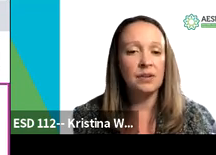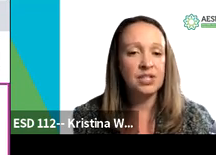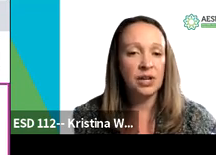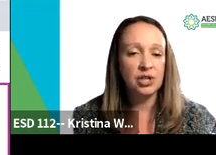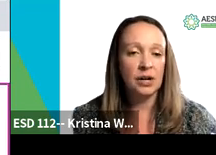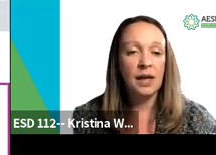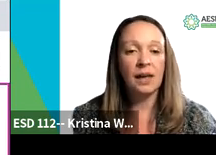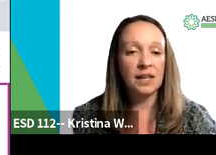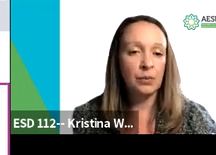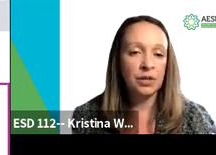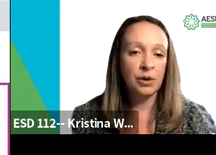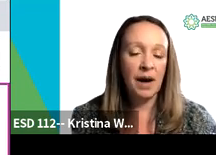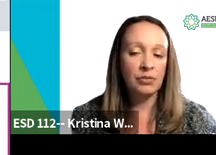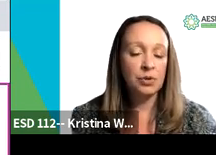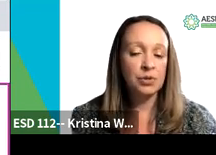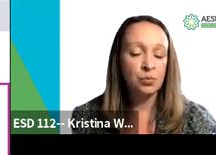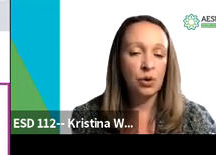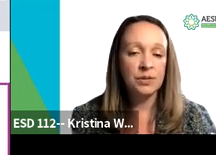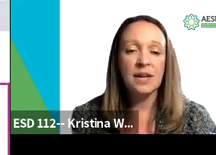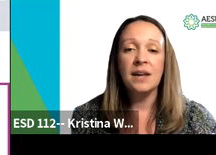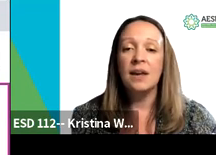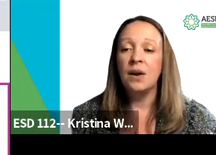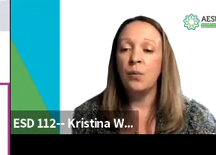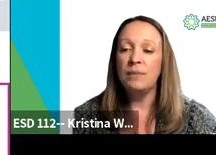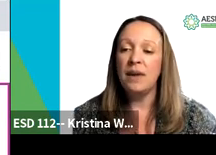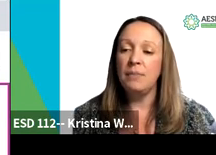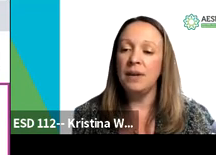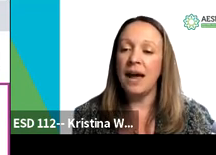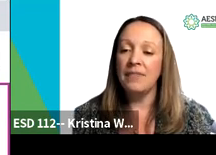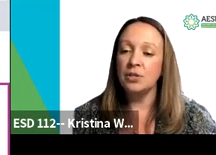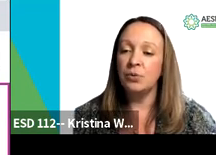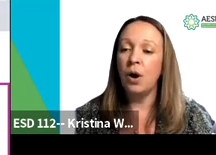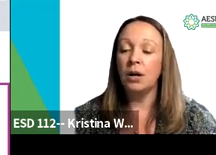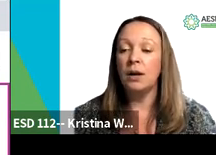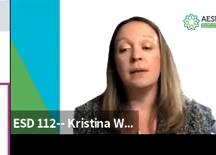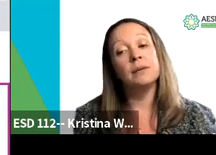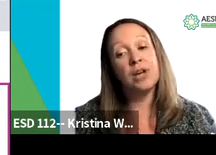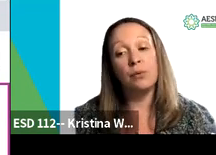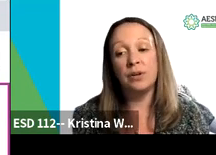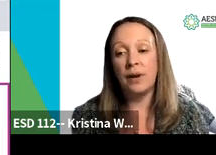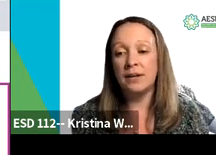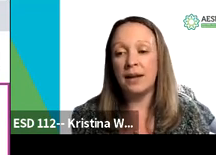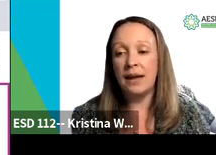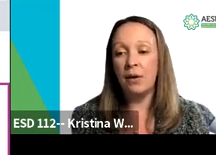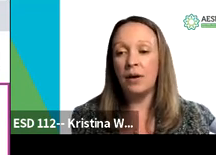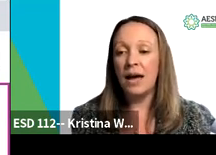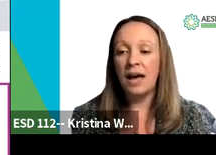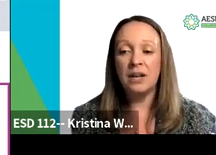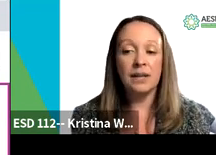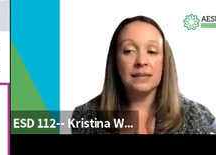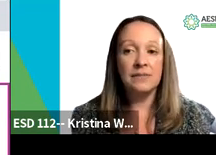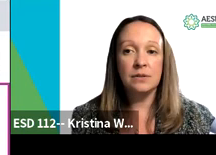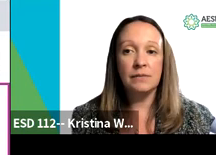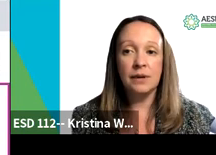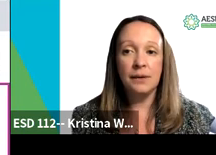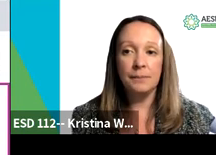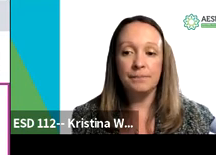ESD 112-- Kristina Wambold: And yesterday we shared a link with you about those roles we may be able to add that to our chat window right now. I'm going to go ahead and leave student unit.